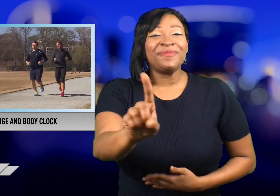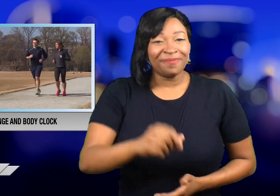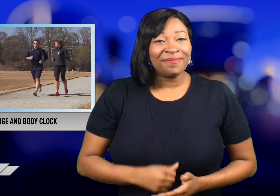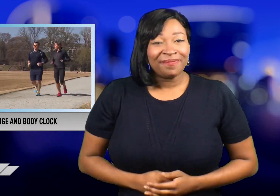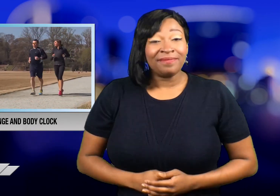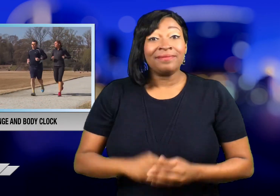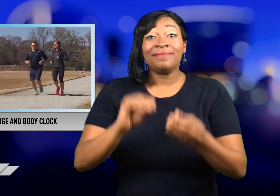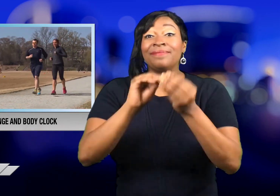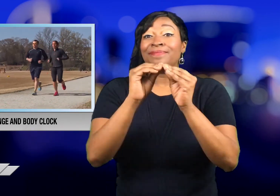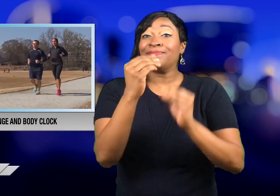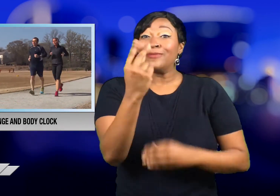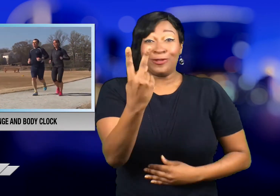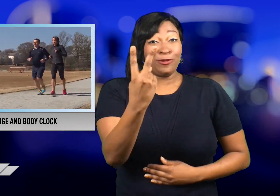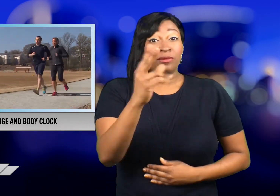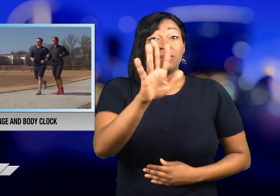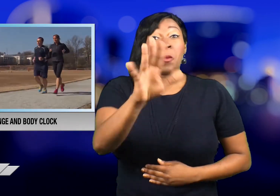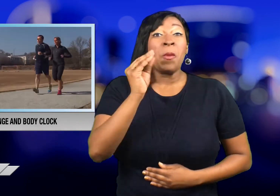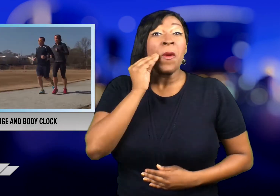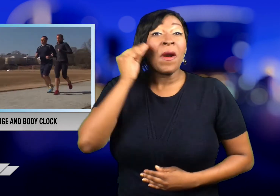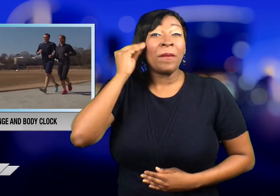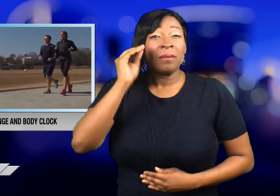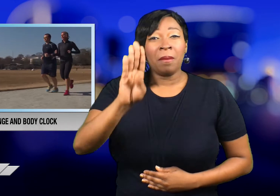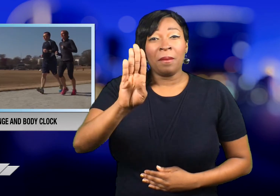Bring more light into your home